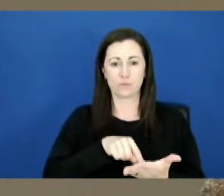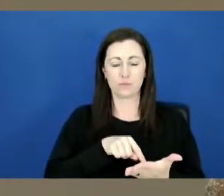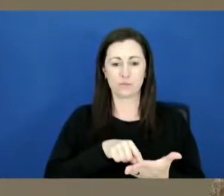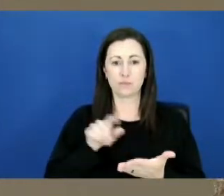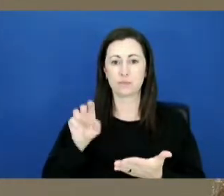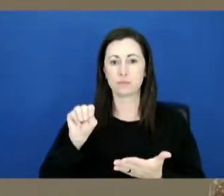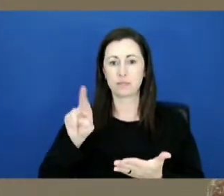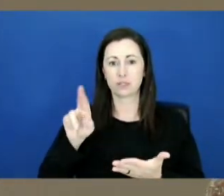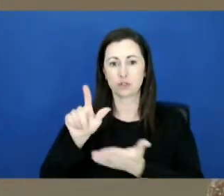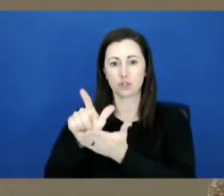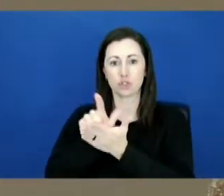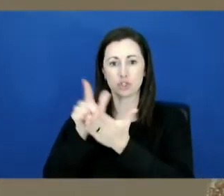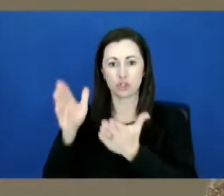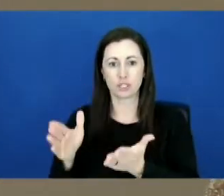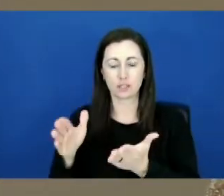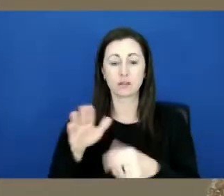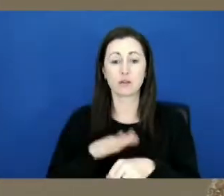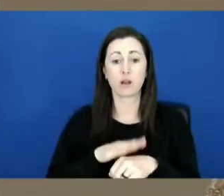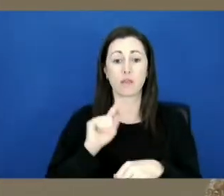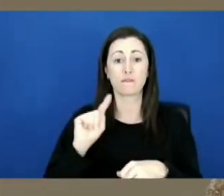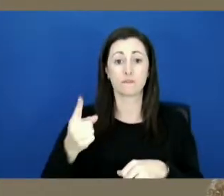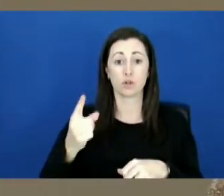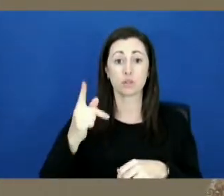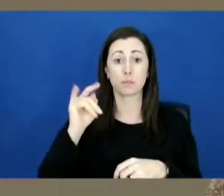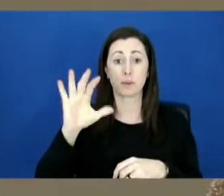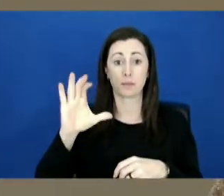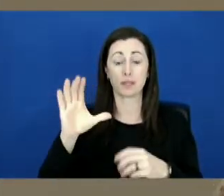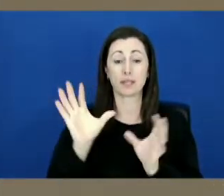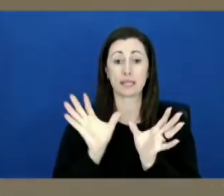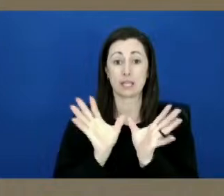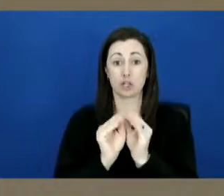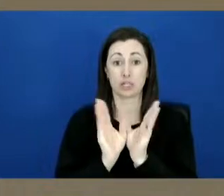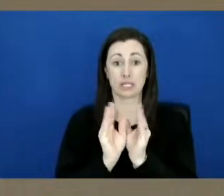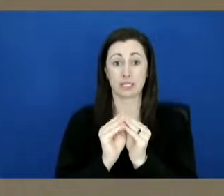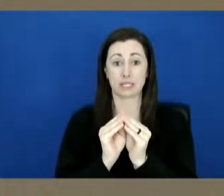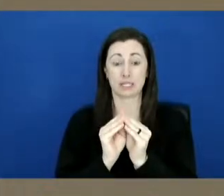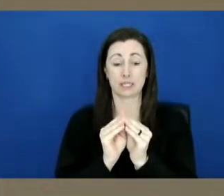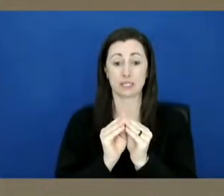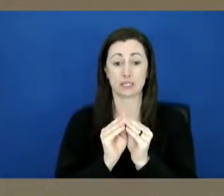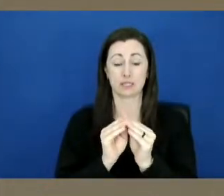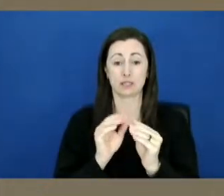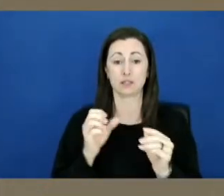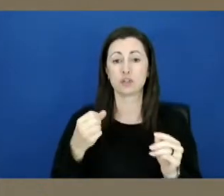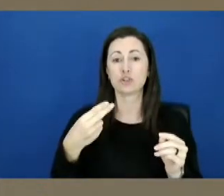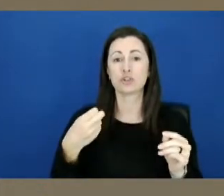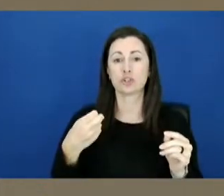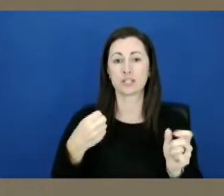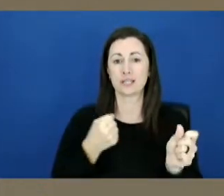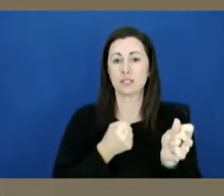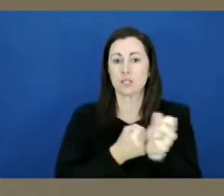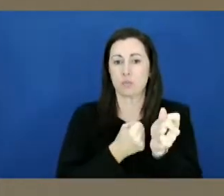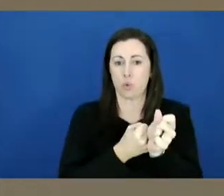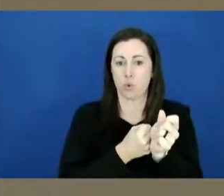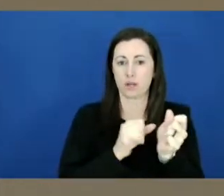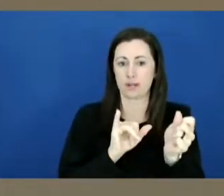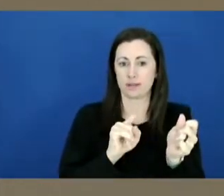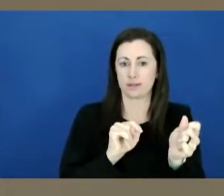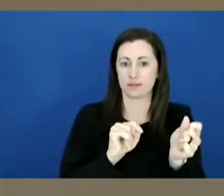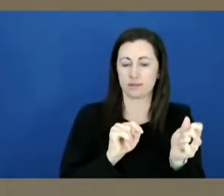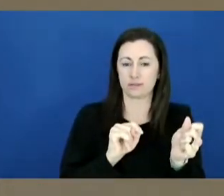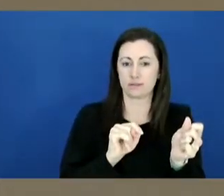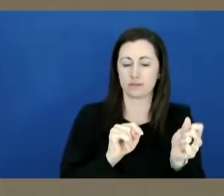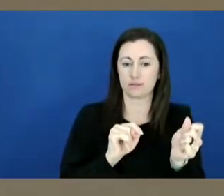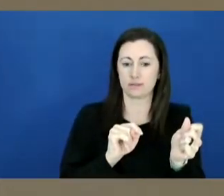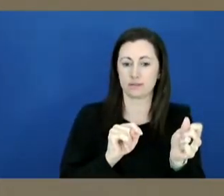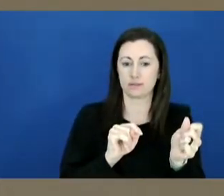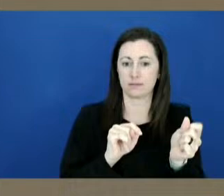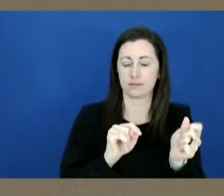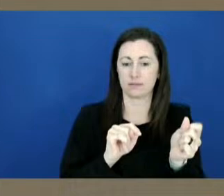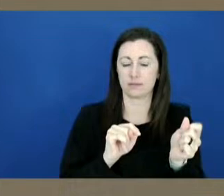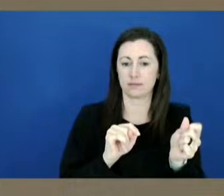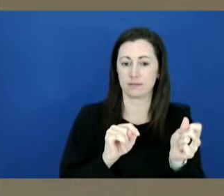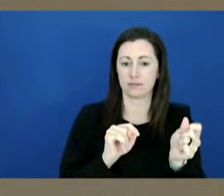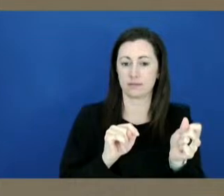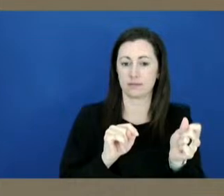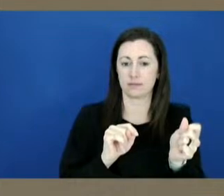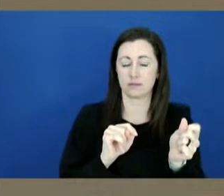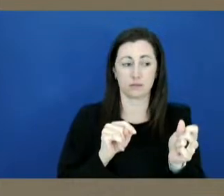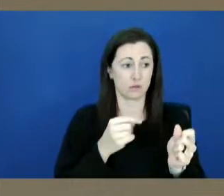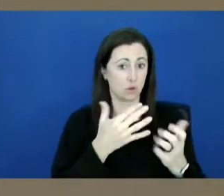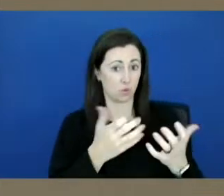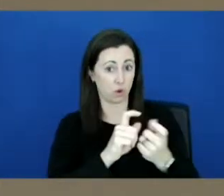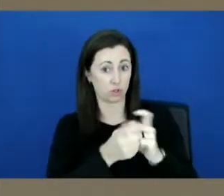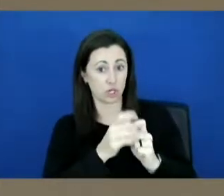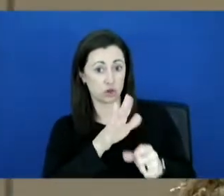ME A NOTE, MR. ATTORNEY, THAT ON